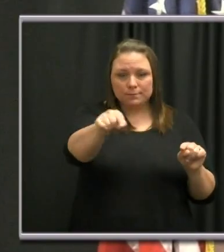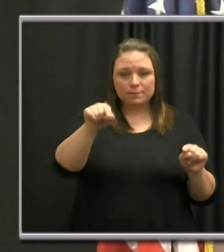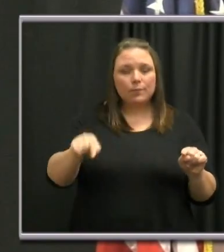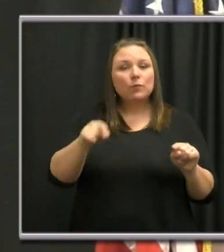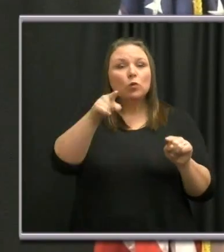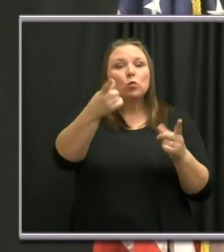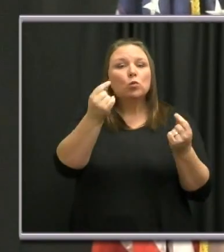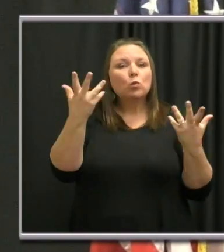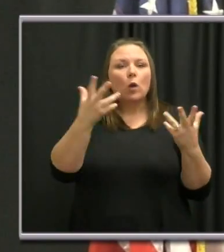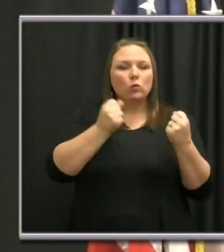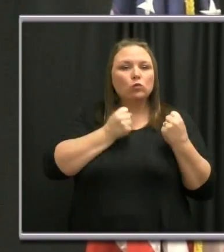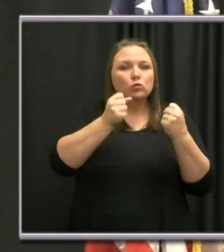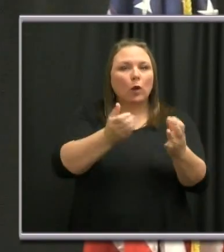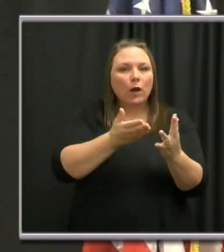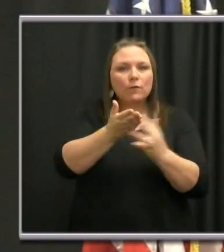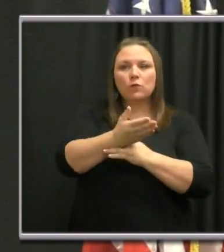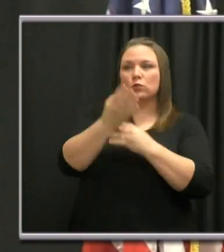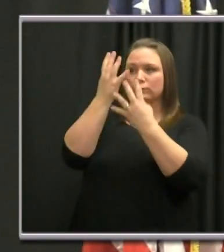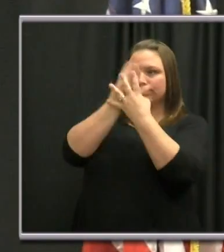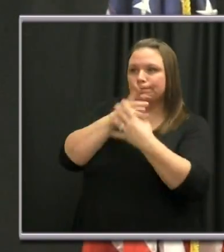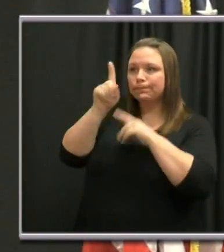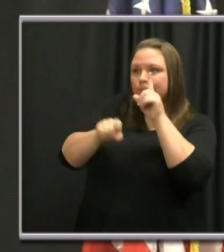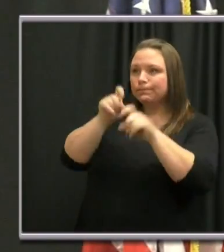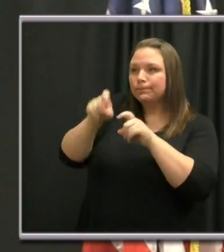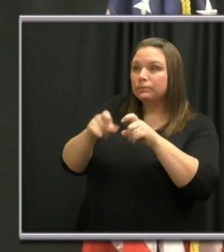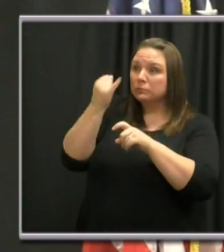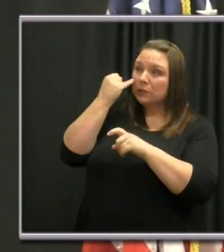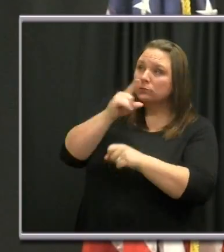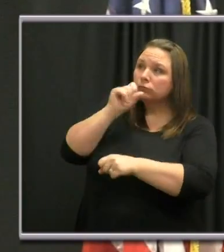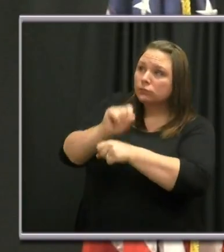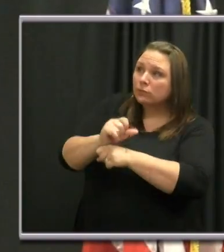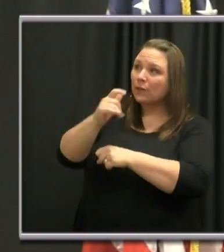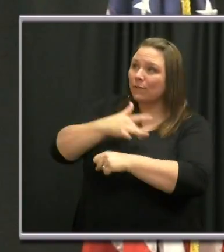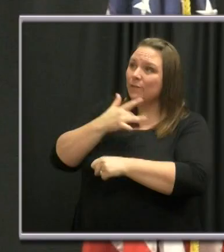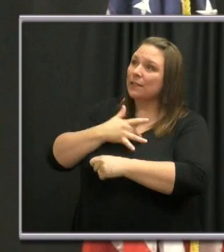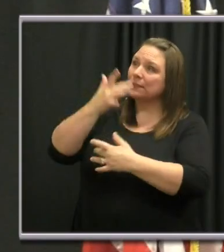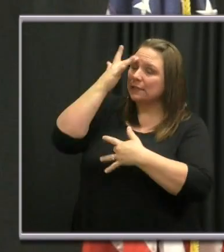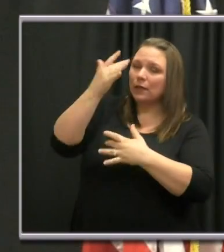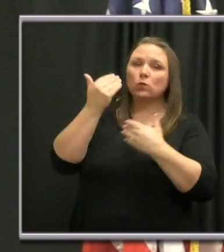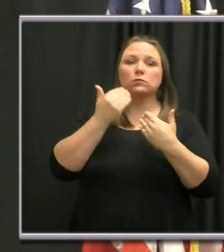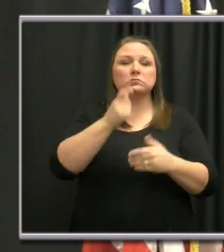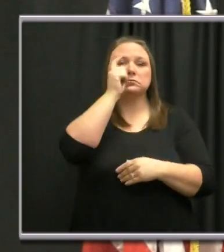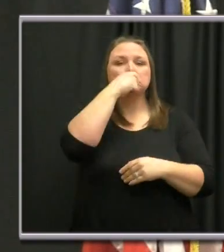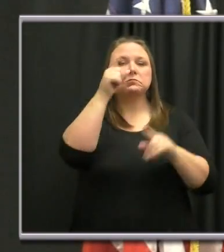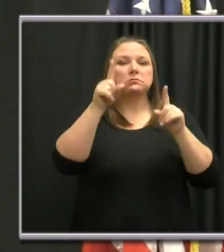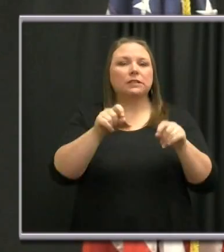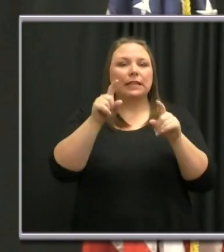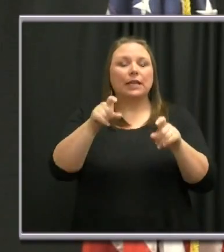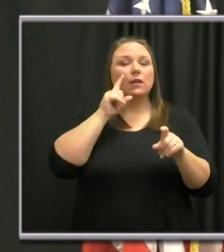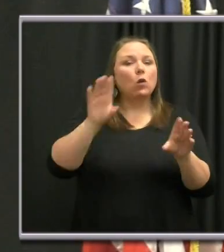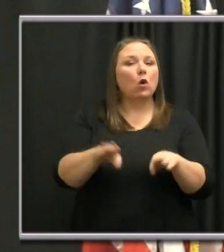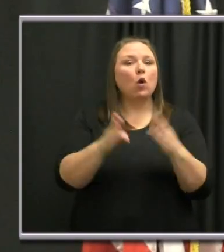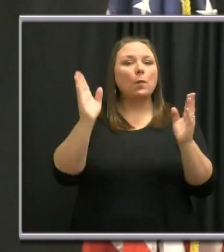MEHARRY MEDICAL COLLEGE. THESE ARE DRIVE THRU LOCATIONS WHERE YOU WILL BE SCREENED AND IF